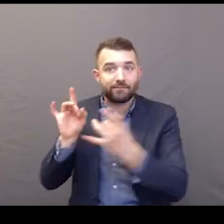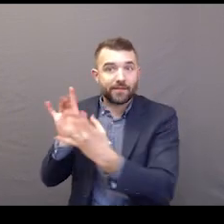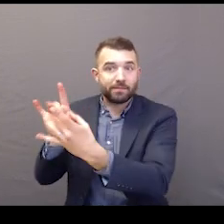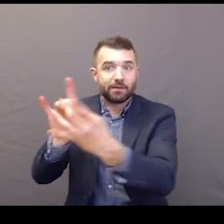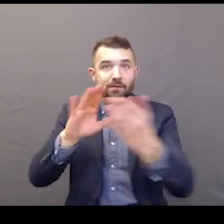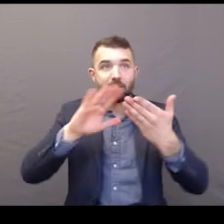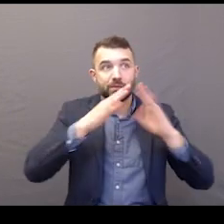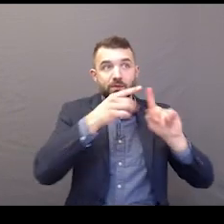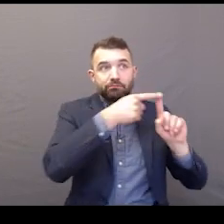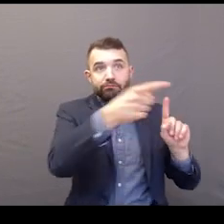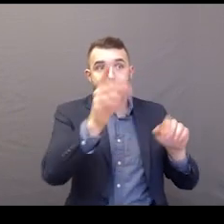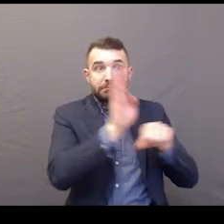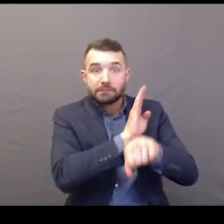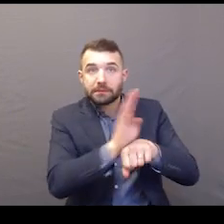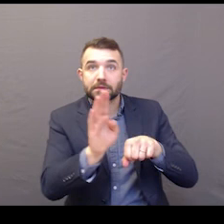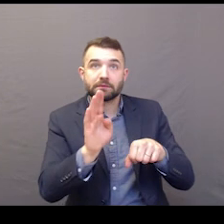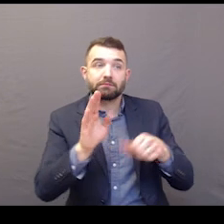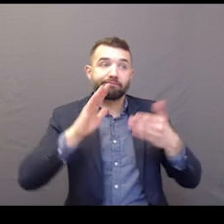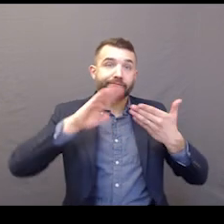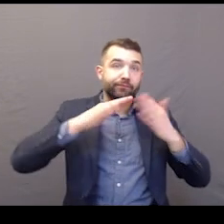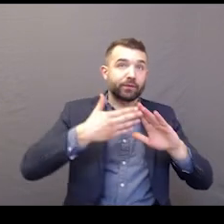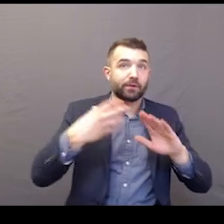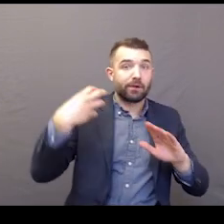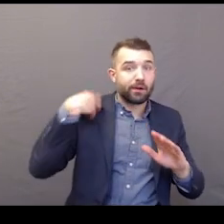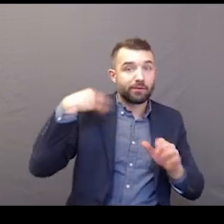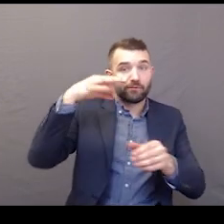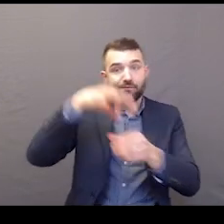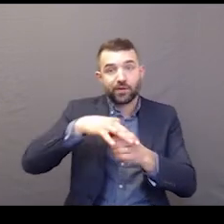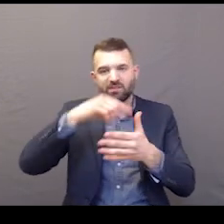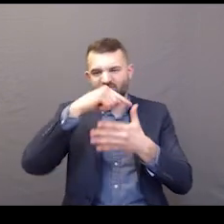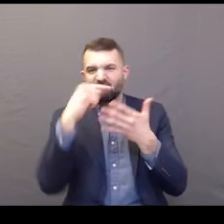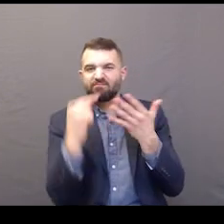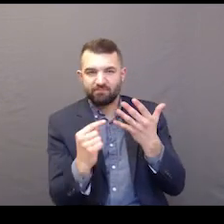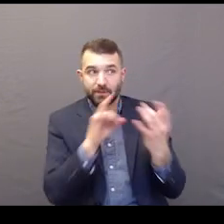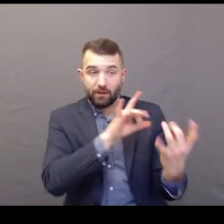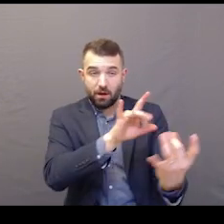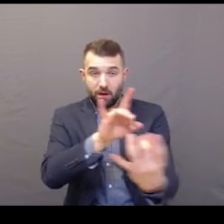businesses, elected officials and partner agencies to comment on and inform the design.